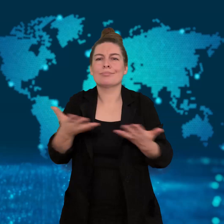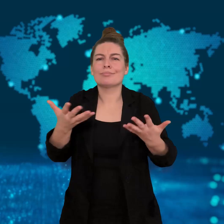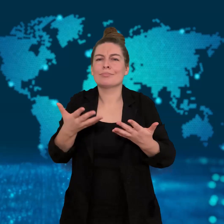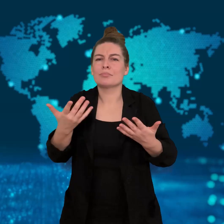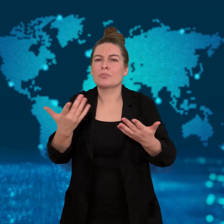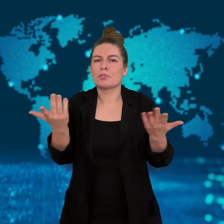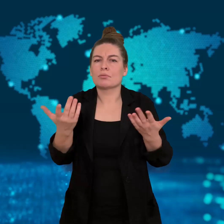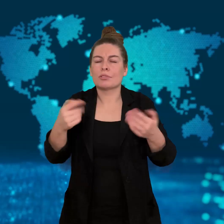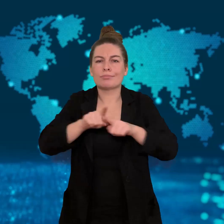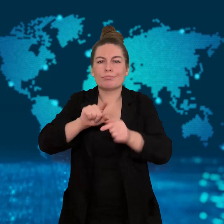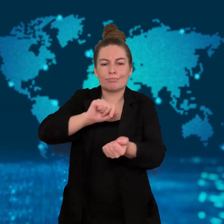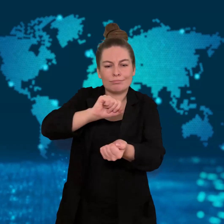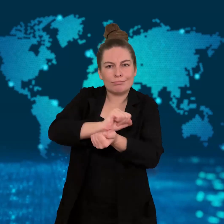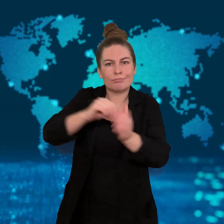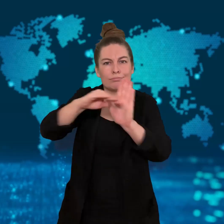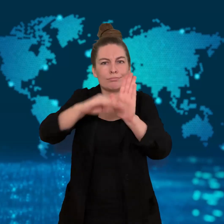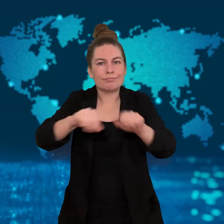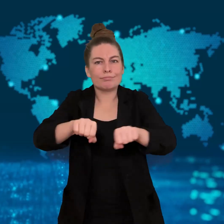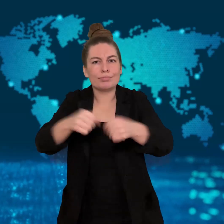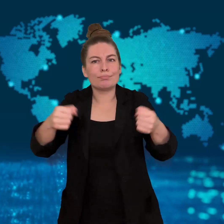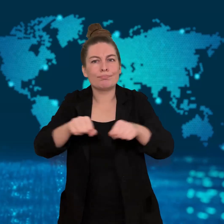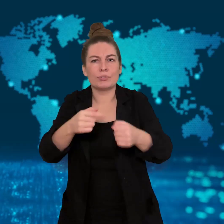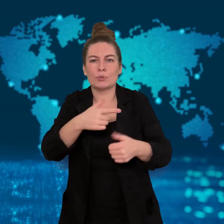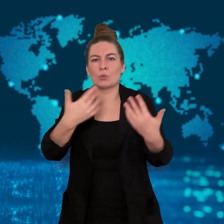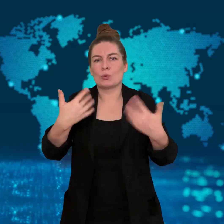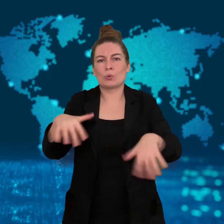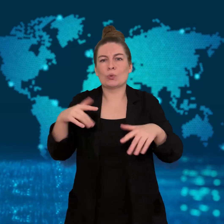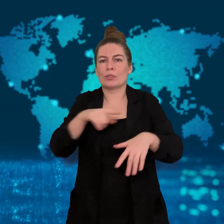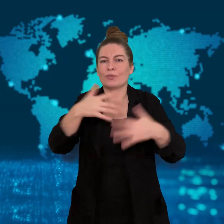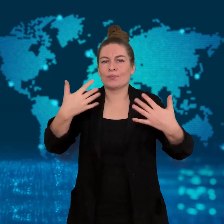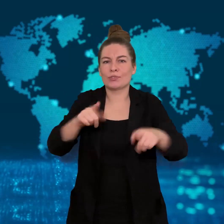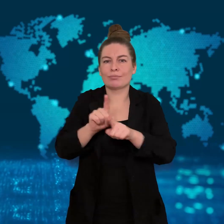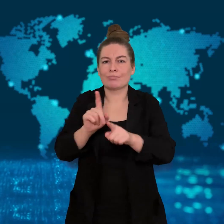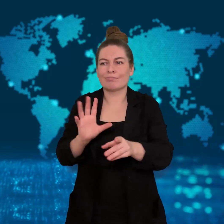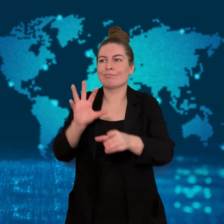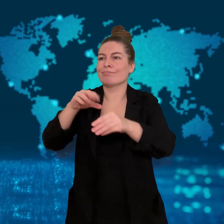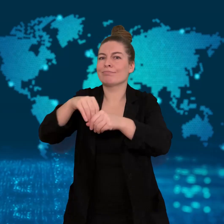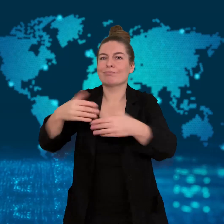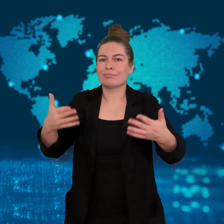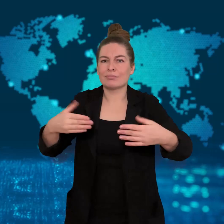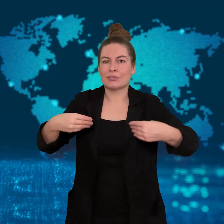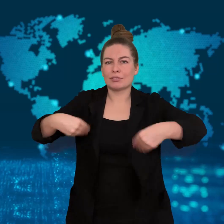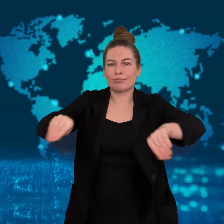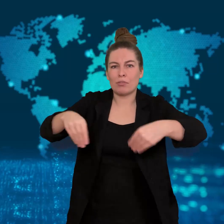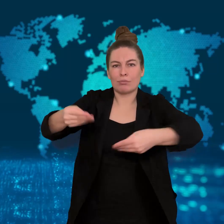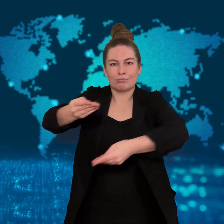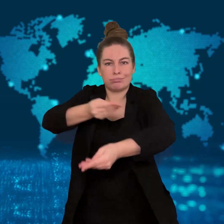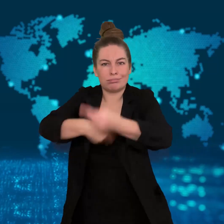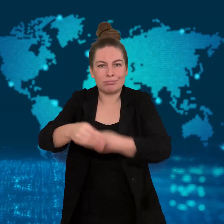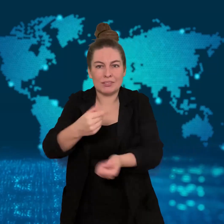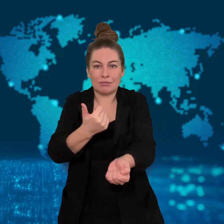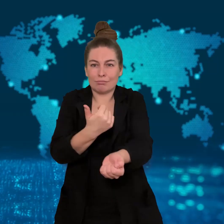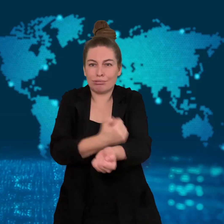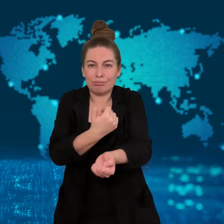He was halfway through a 24-year sentence when he escaped.